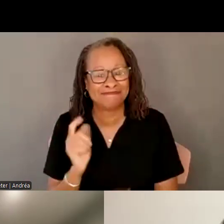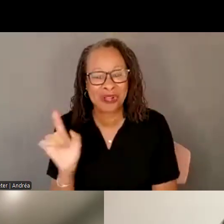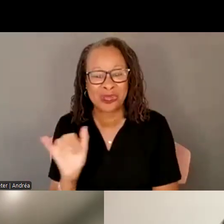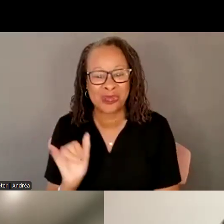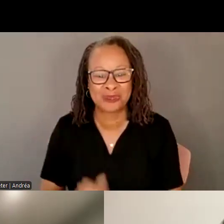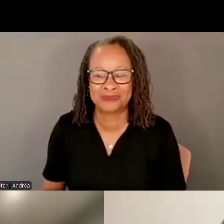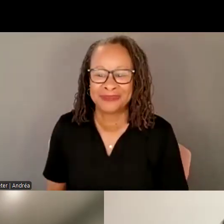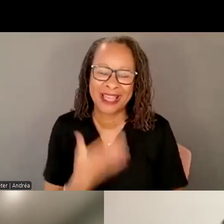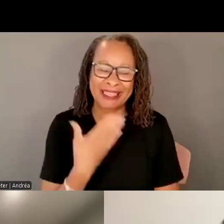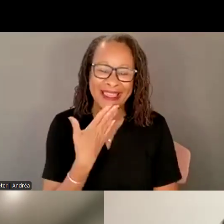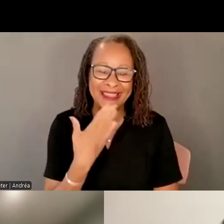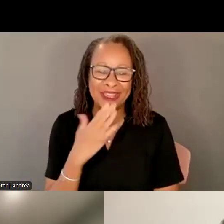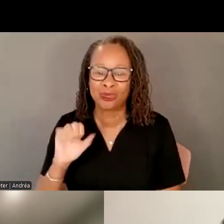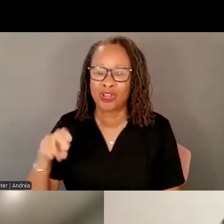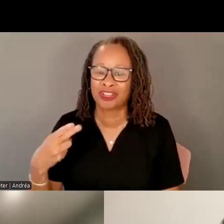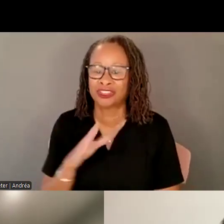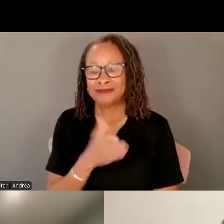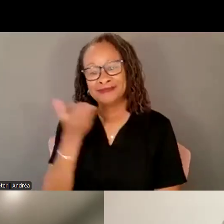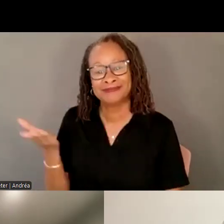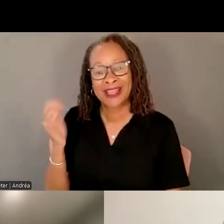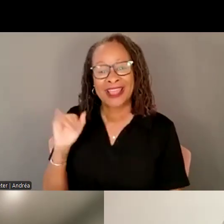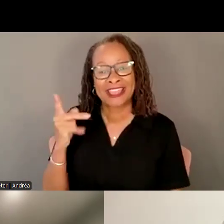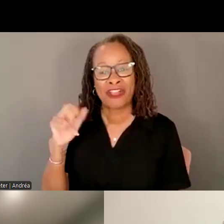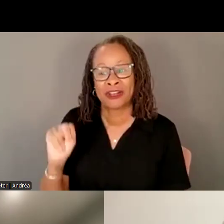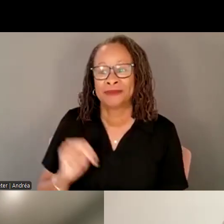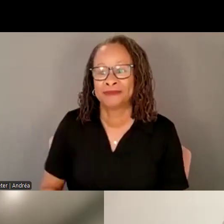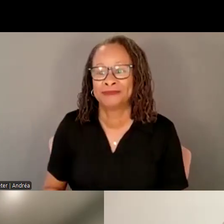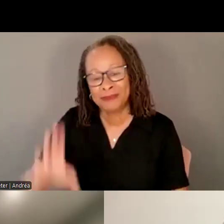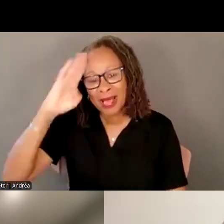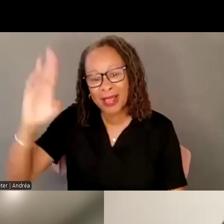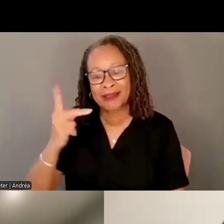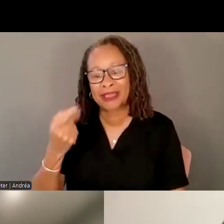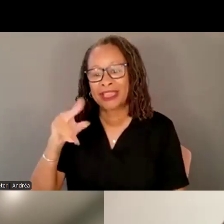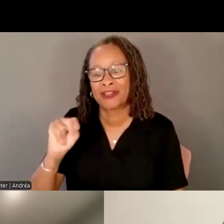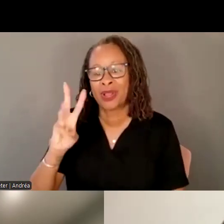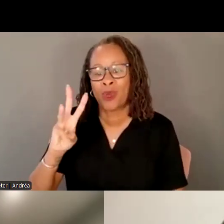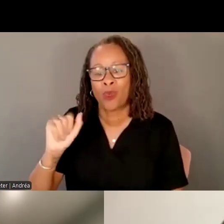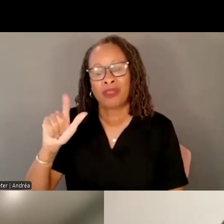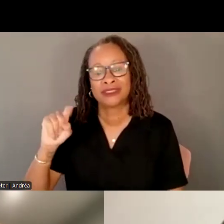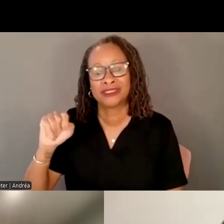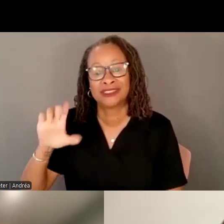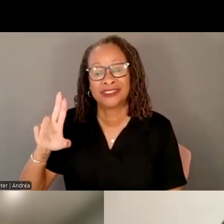Thank you, thank you. And Karen. Hi, I'm Karen Waltuck, and I'm the director of the Consortium